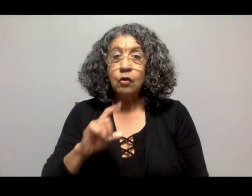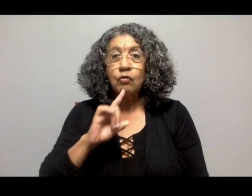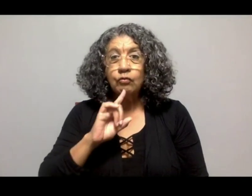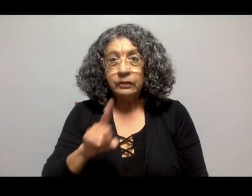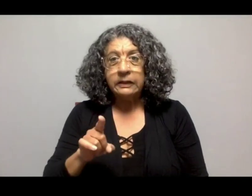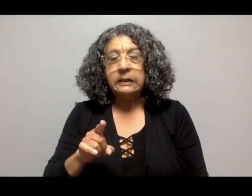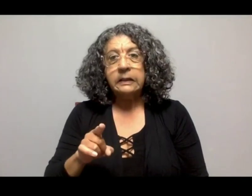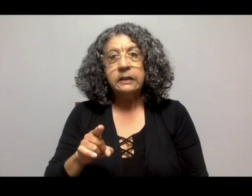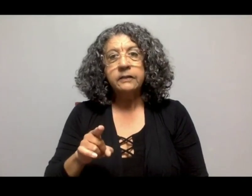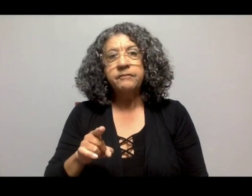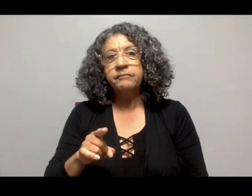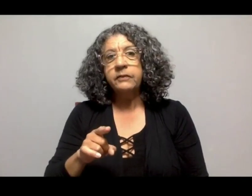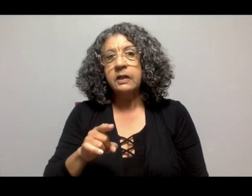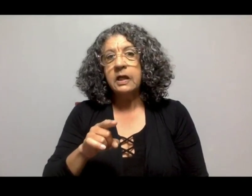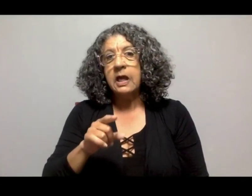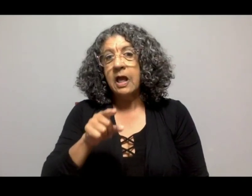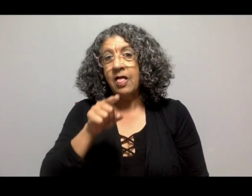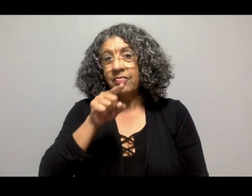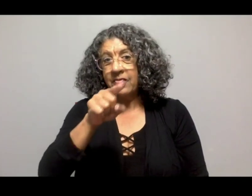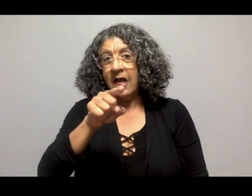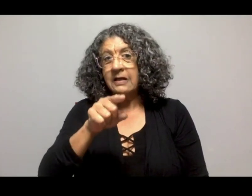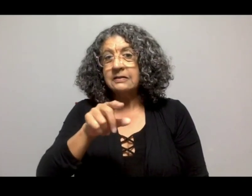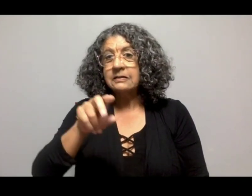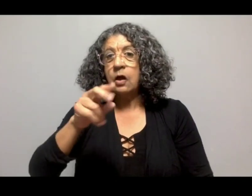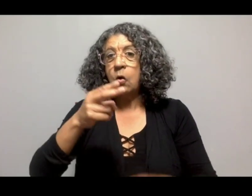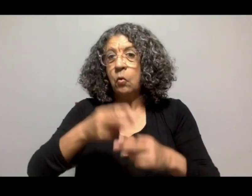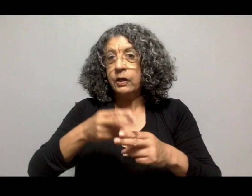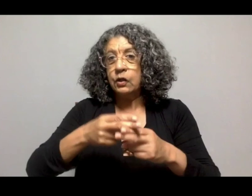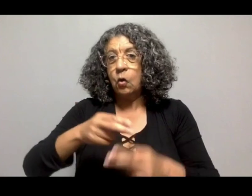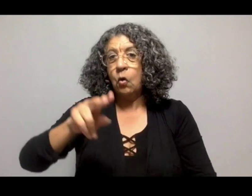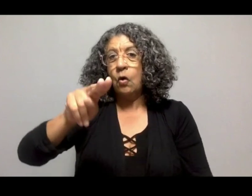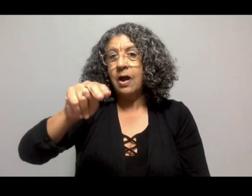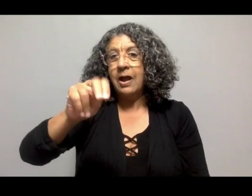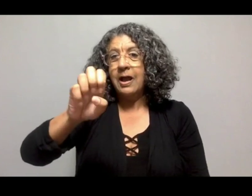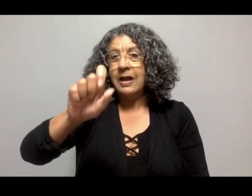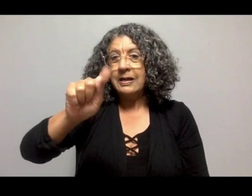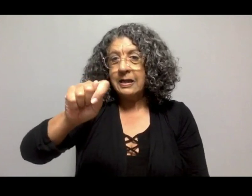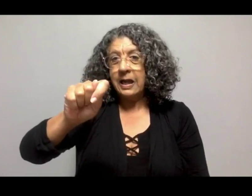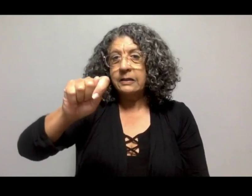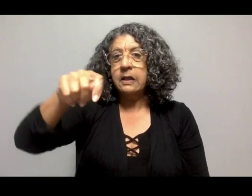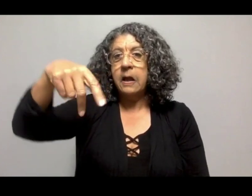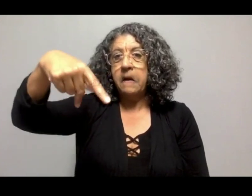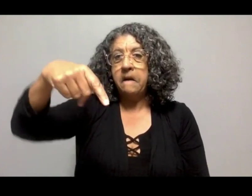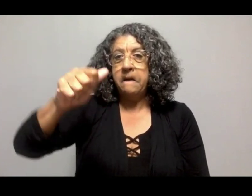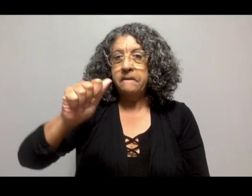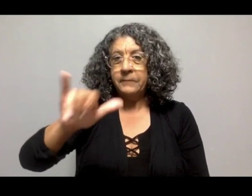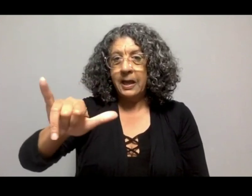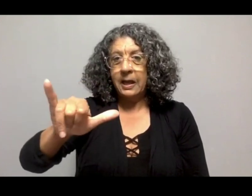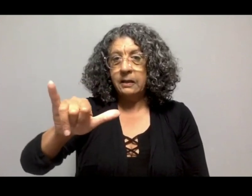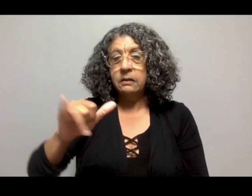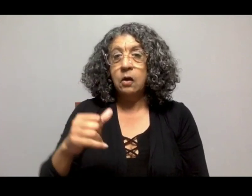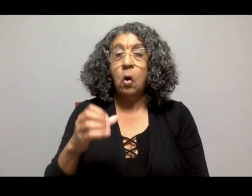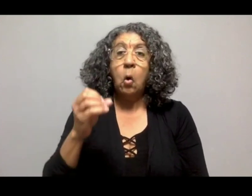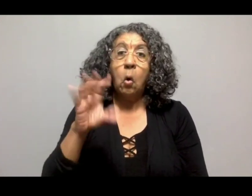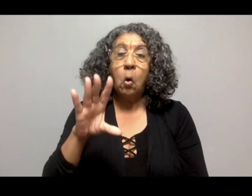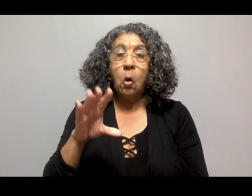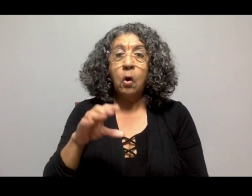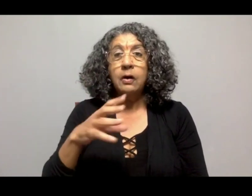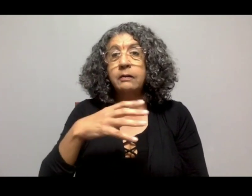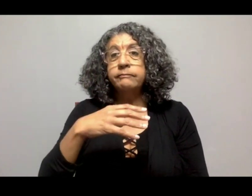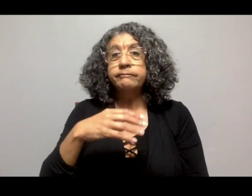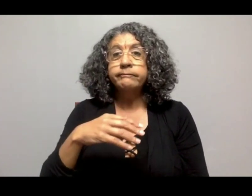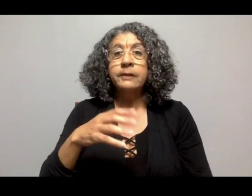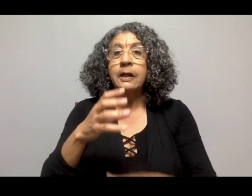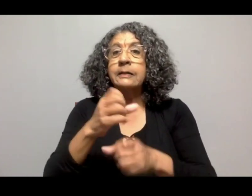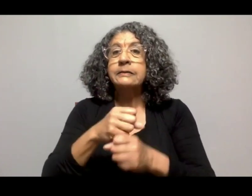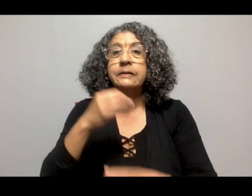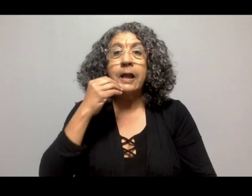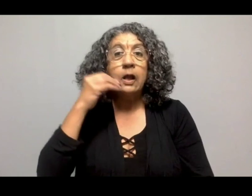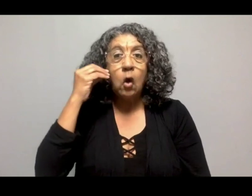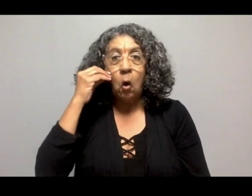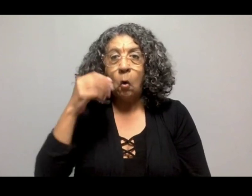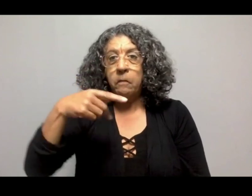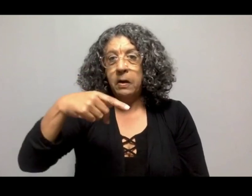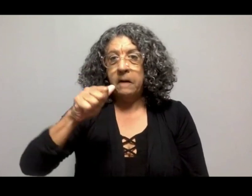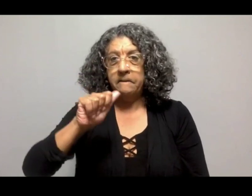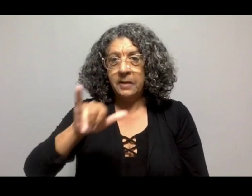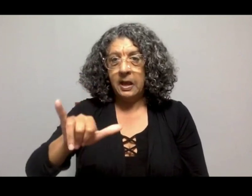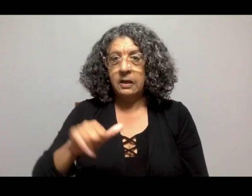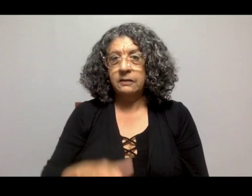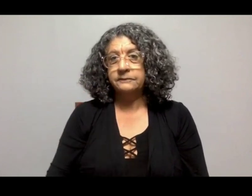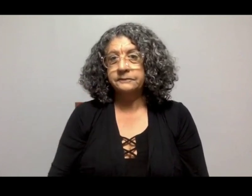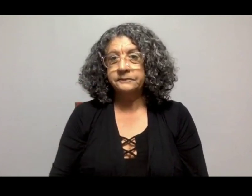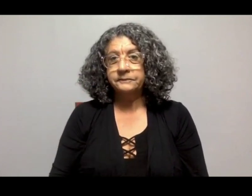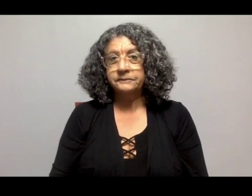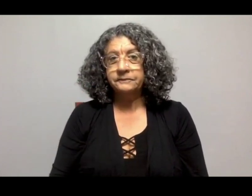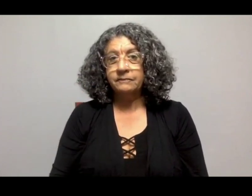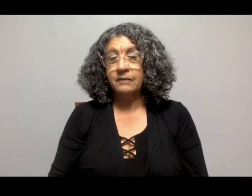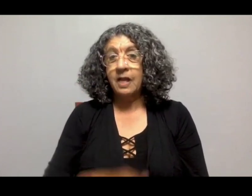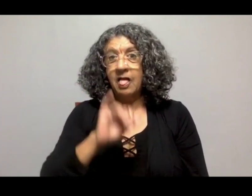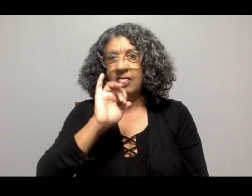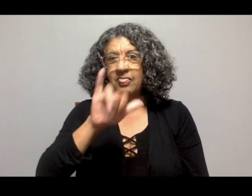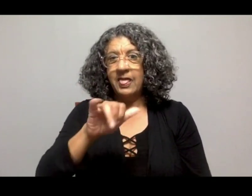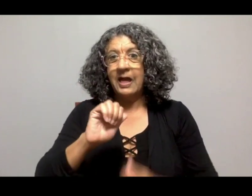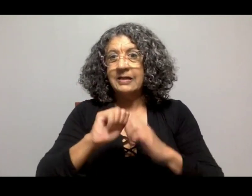so this really is what's called your net pay or your take-home pay.